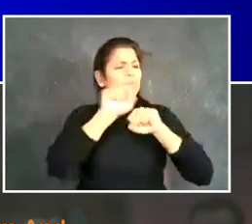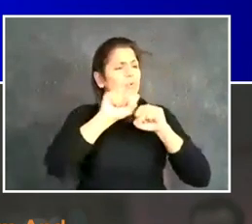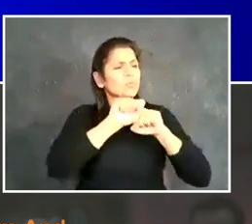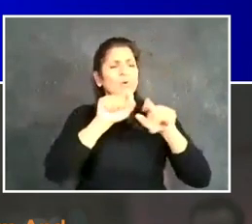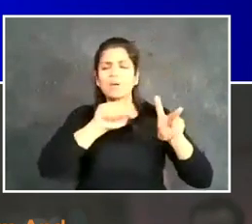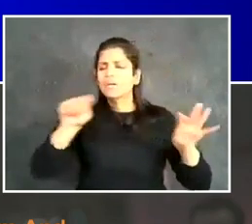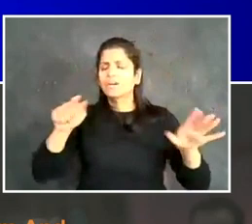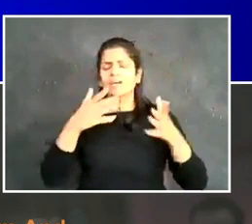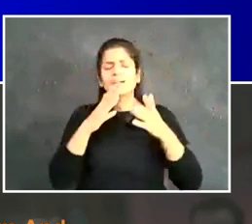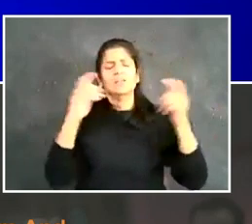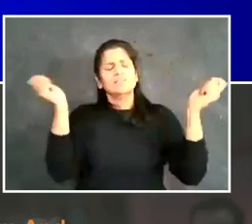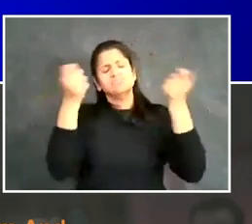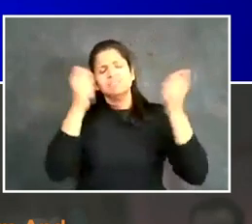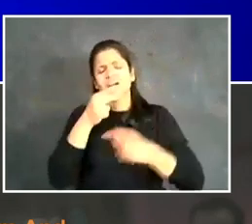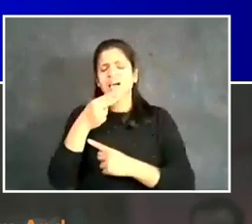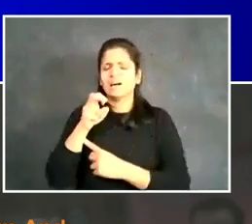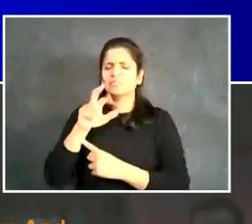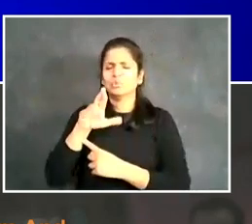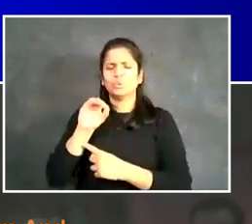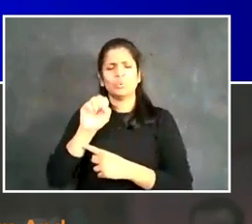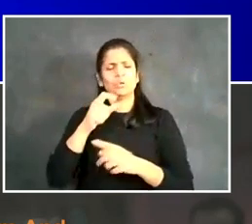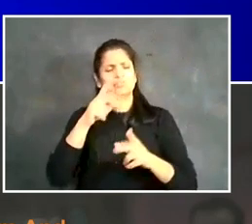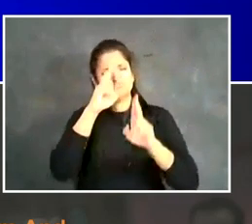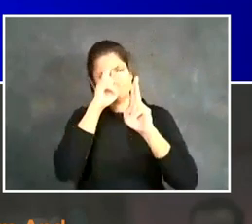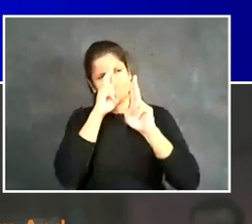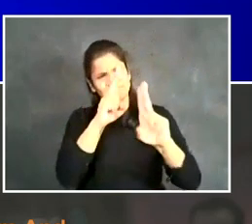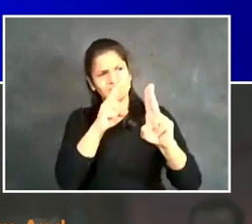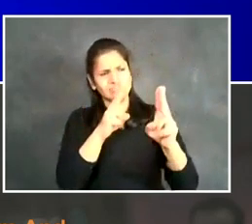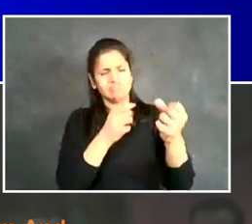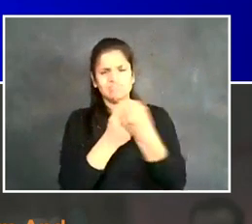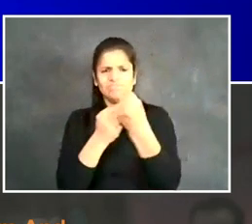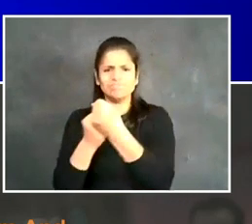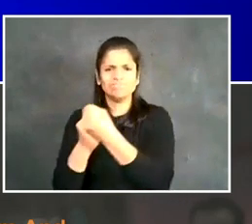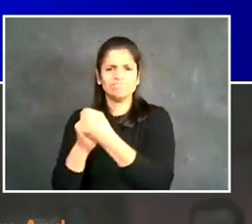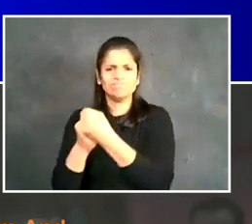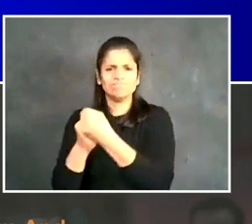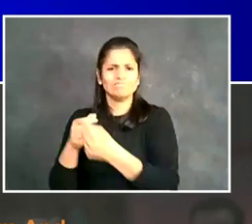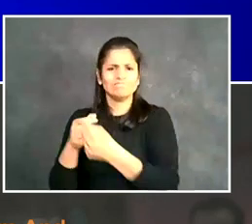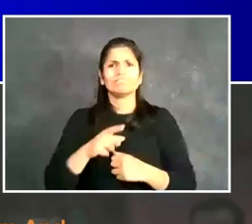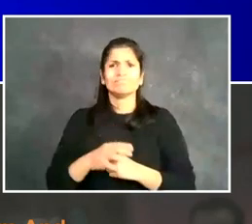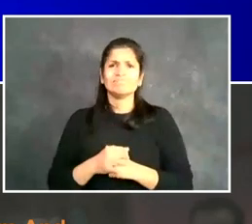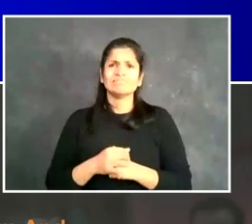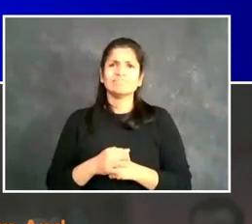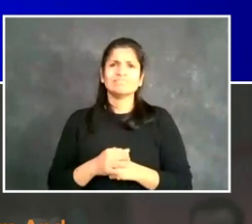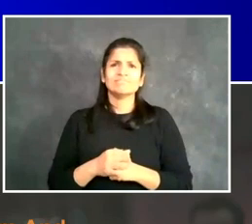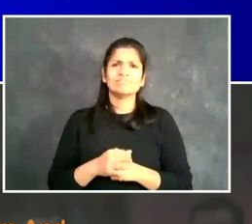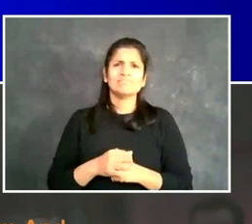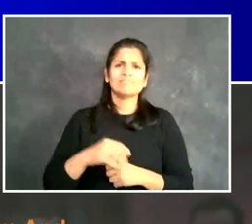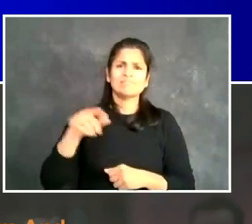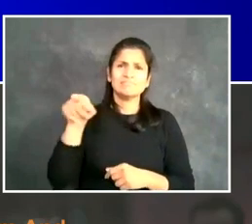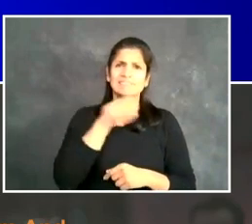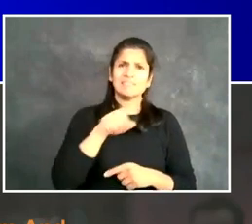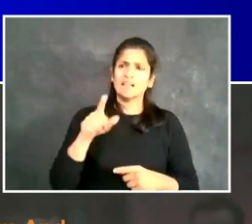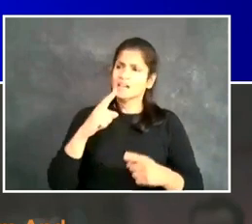HELP US DO IT. REMEMBER, EVERY SINGLE ONE OF YOU, EVERY TIME YOU SAY THANK